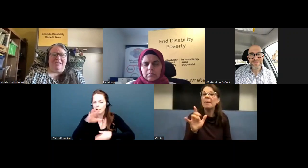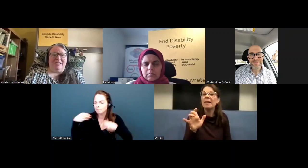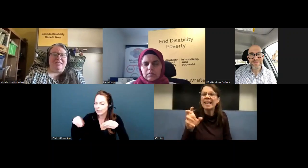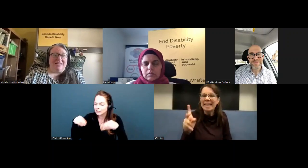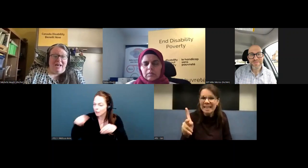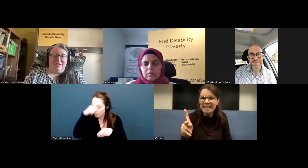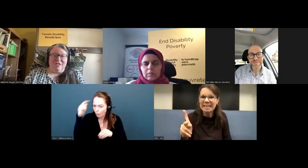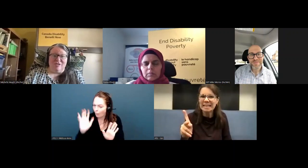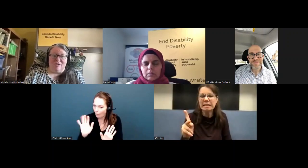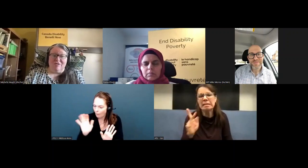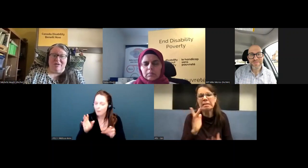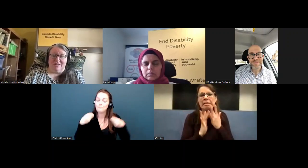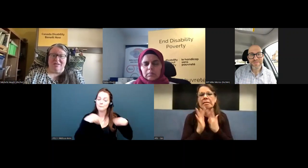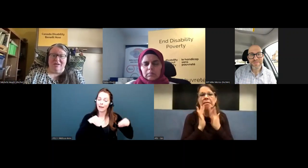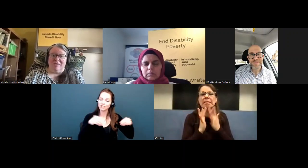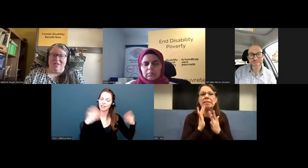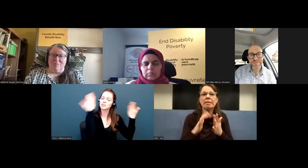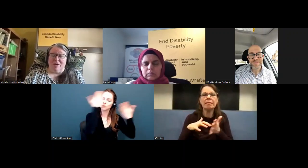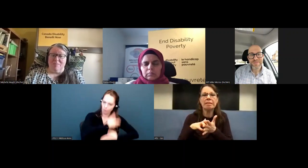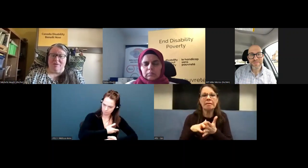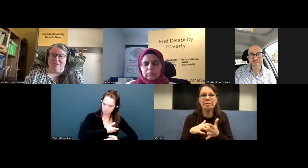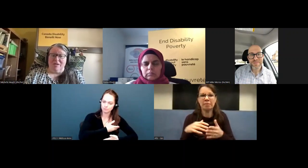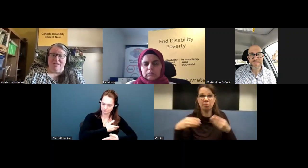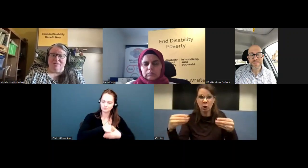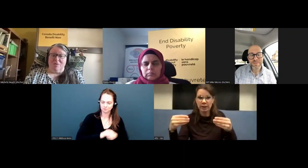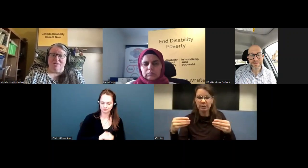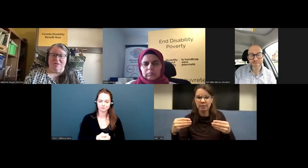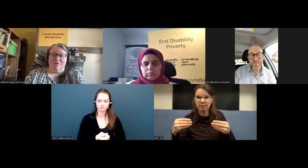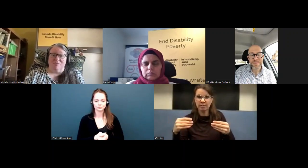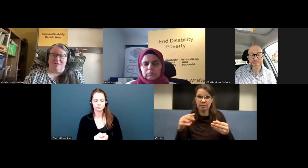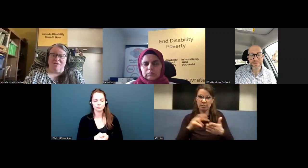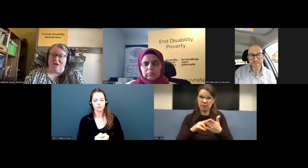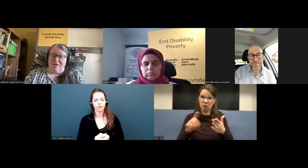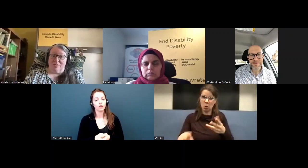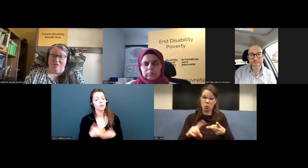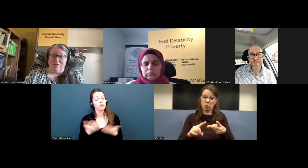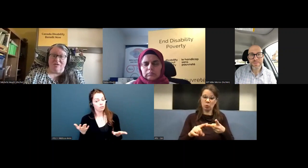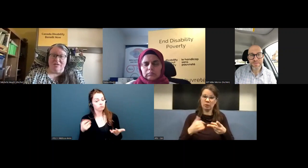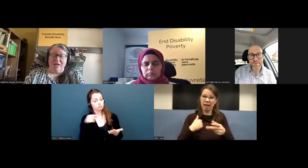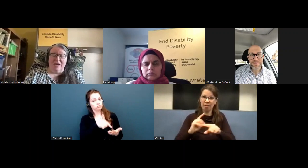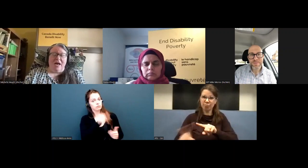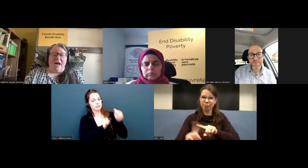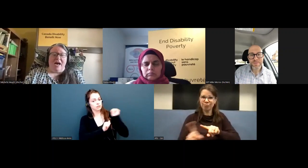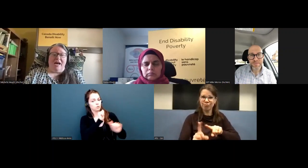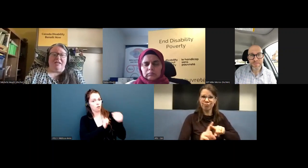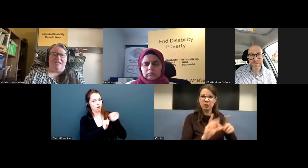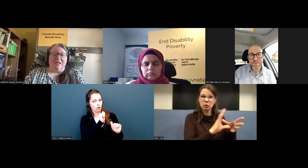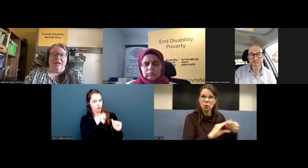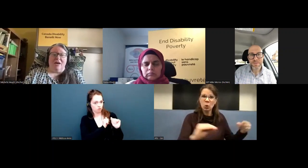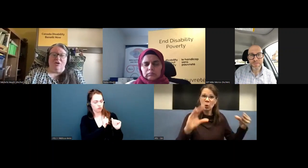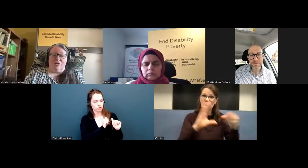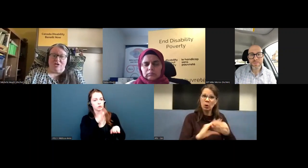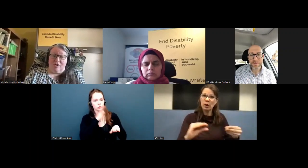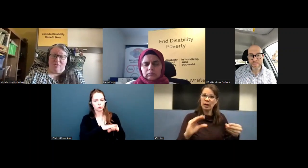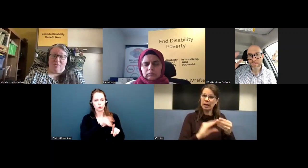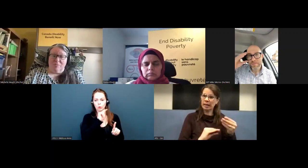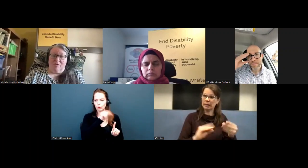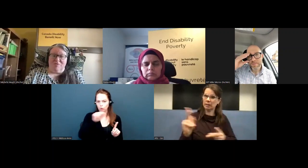THIS TELLS THE STORIES OF THE PEOPLE THAT HAVE BEEN SHARED WITH US AND IT ALSO PROVIDES